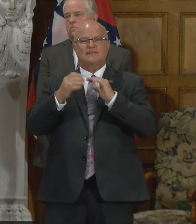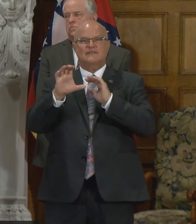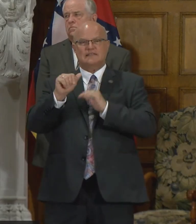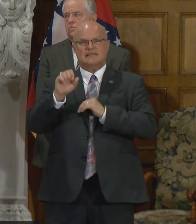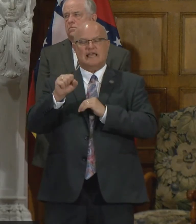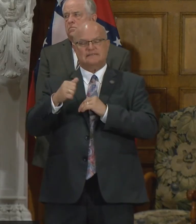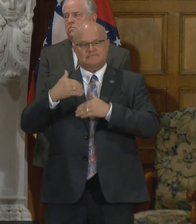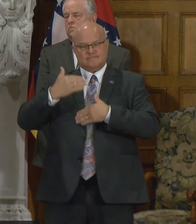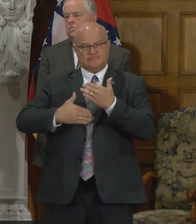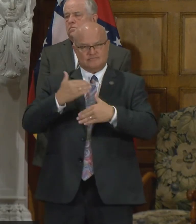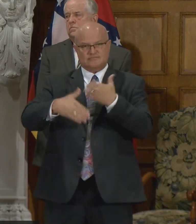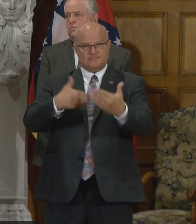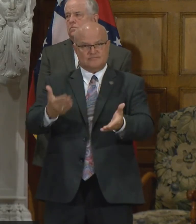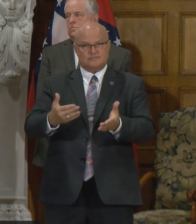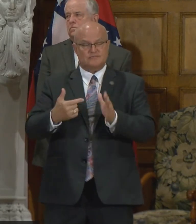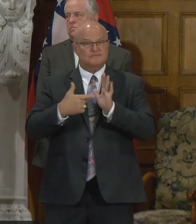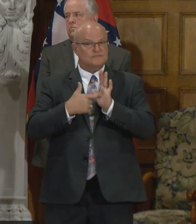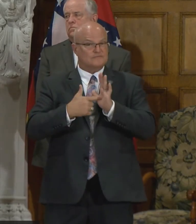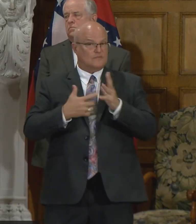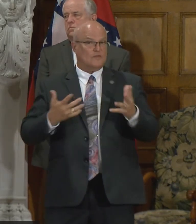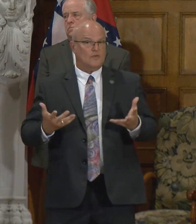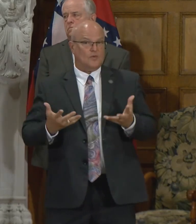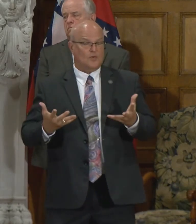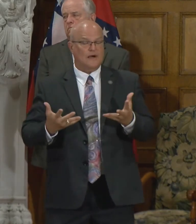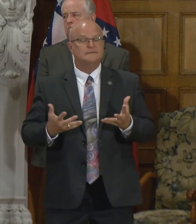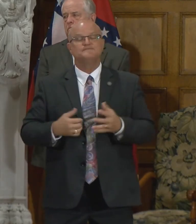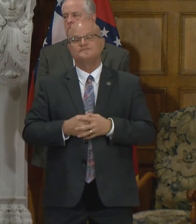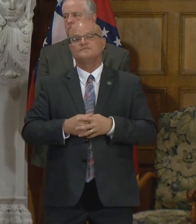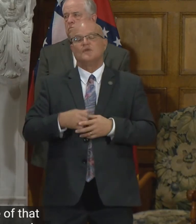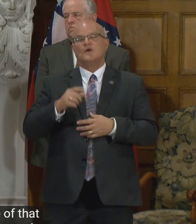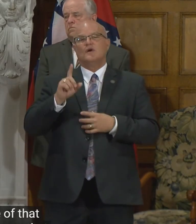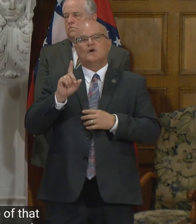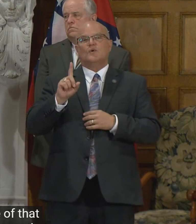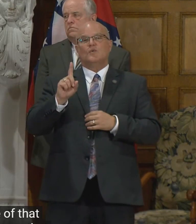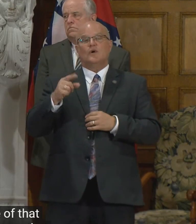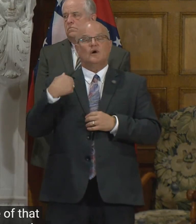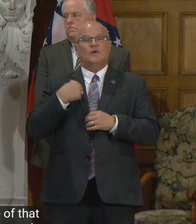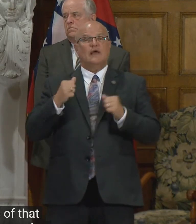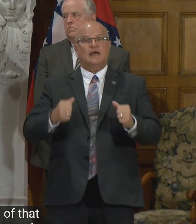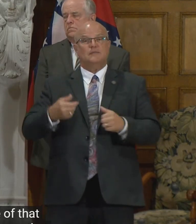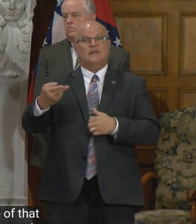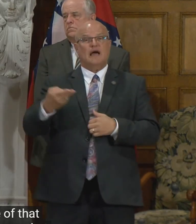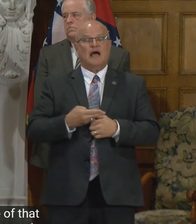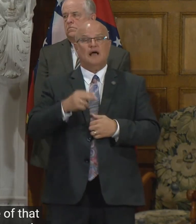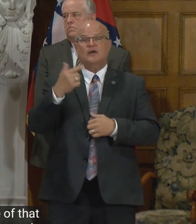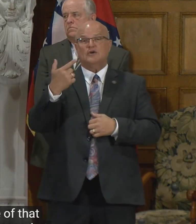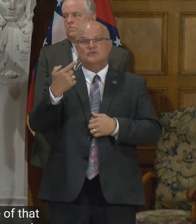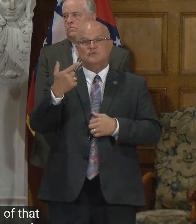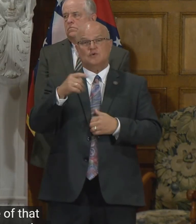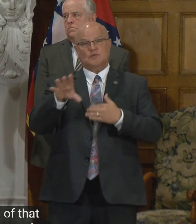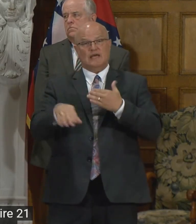And example of that result is that. One that we were able to hire 21 additional deputy